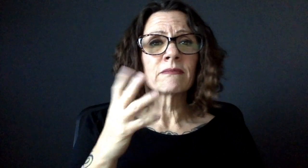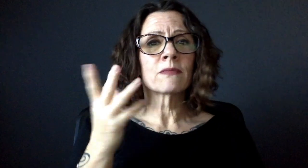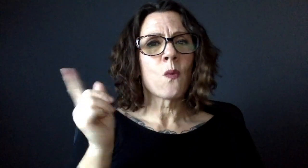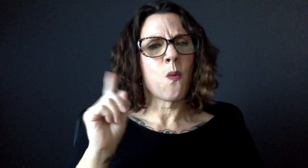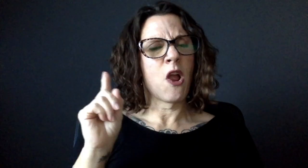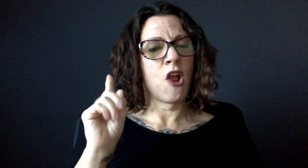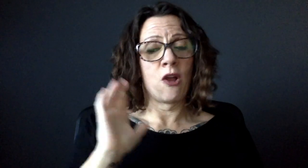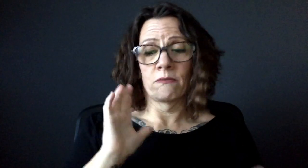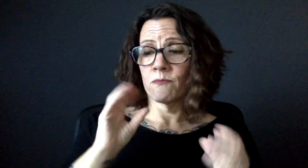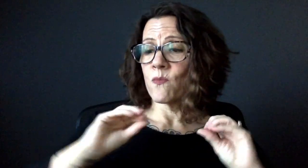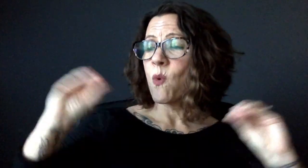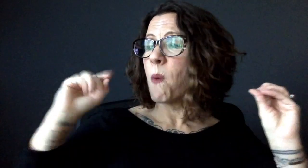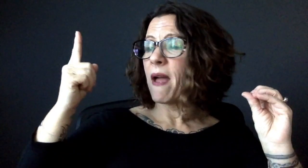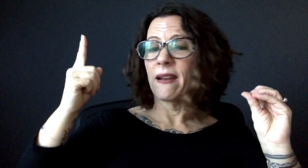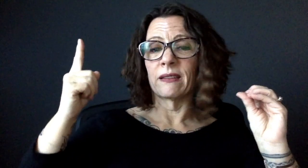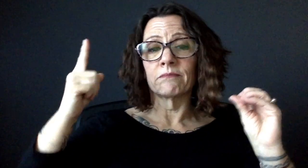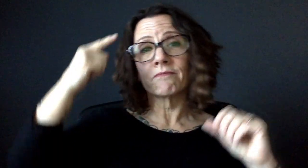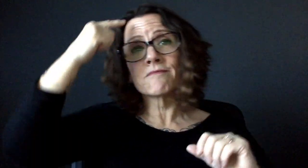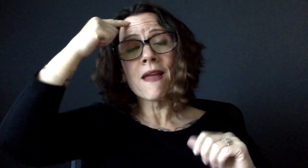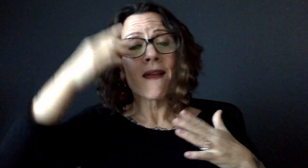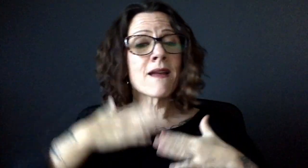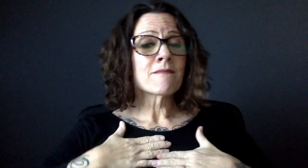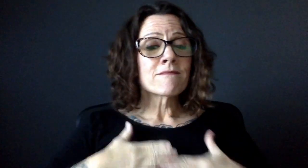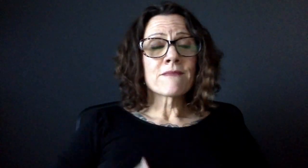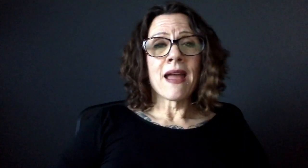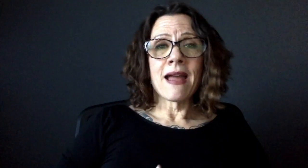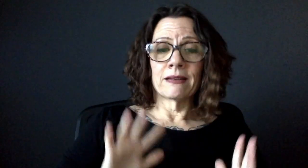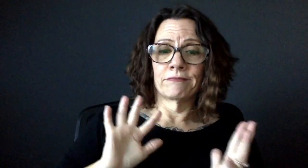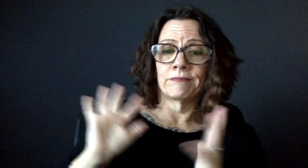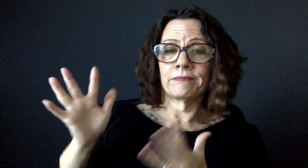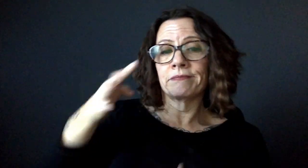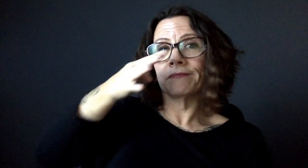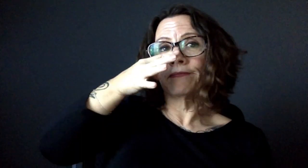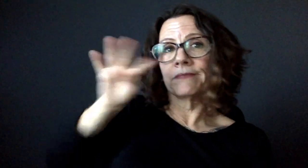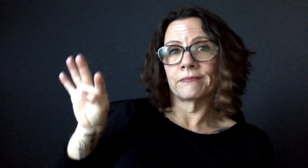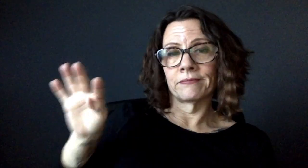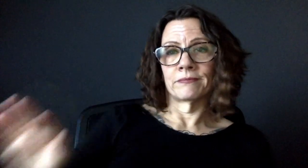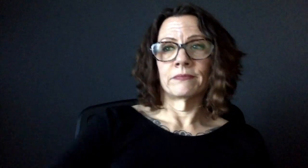where no body/mind is left behind.